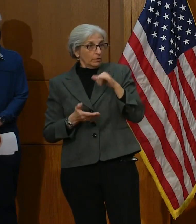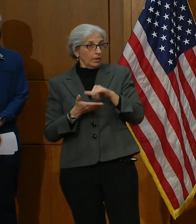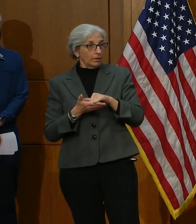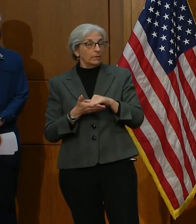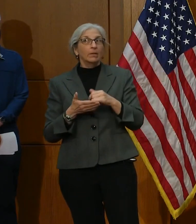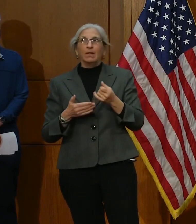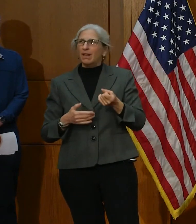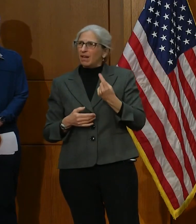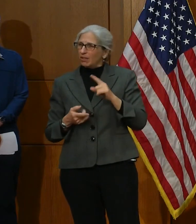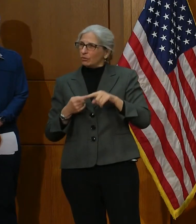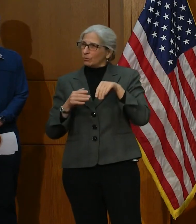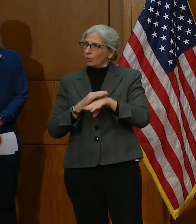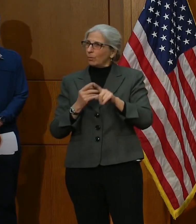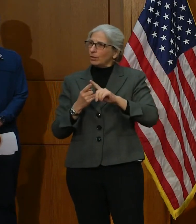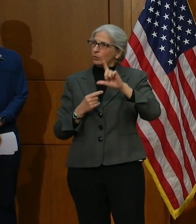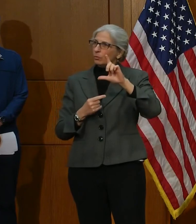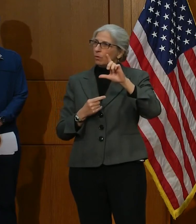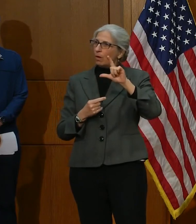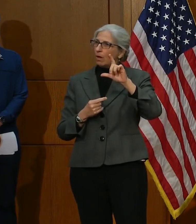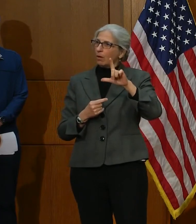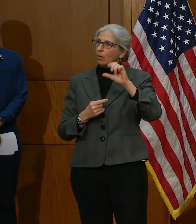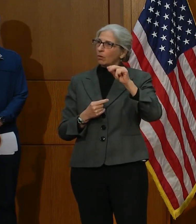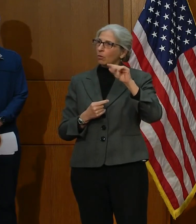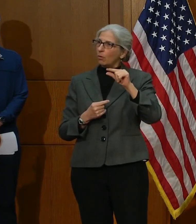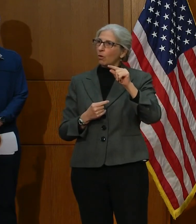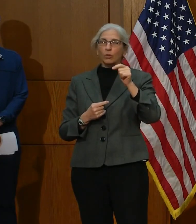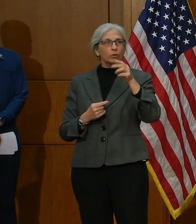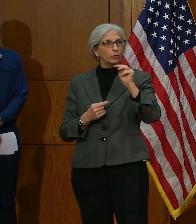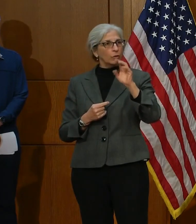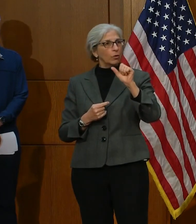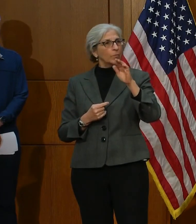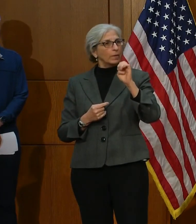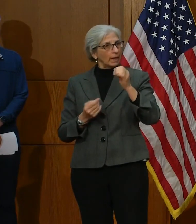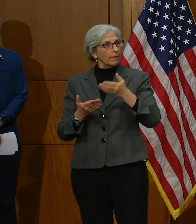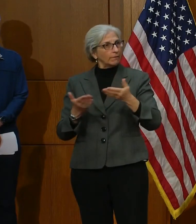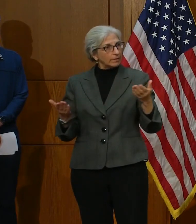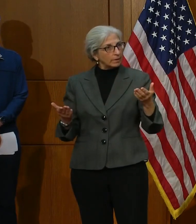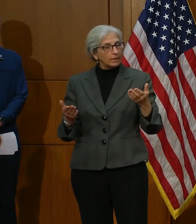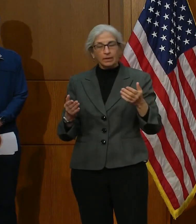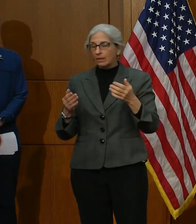I THINK THE PUBLIC WOULD APPRECIATE THIS IS, YOU KNOW TO GO INTO A LONG TERM CARE